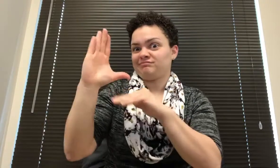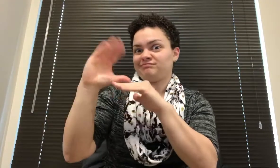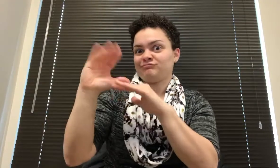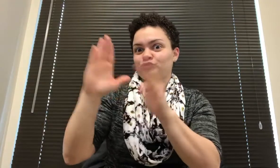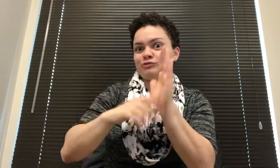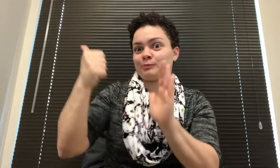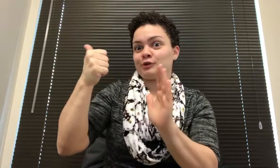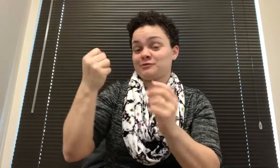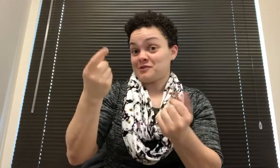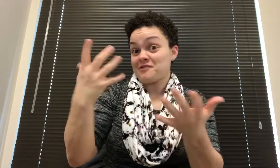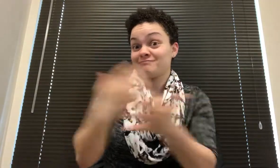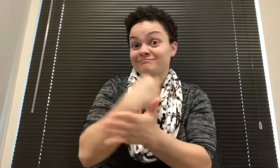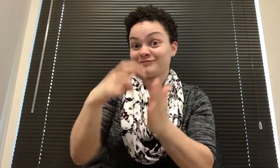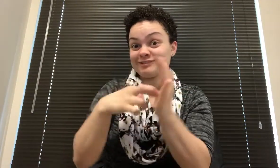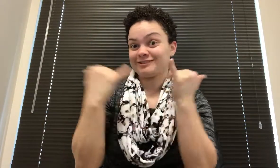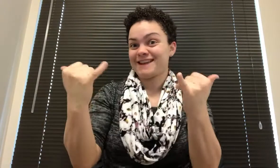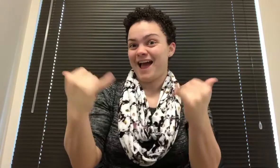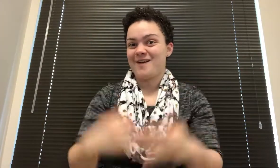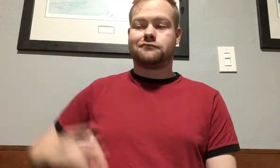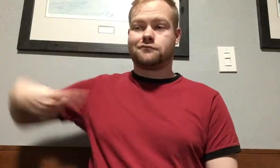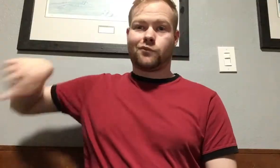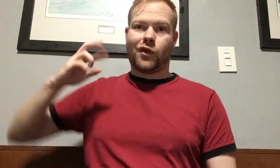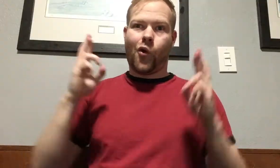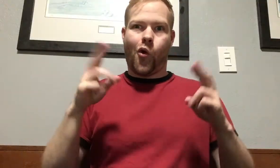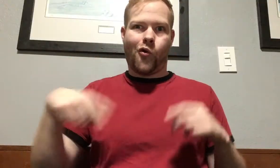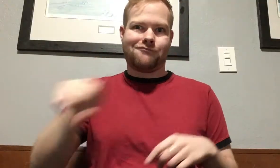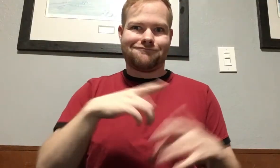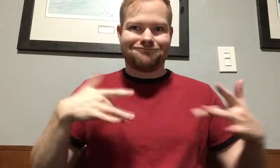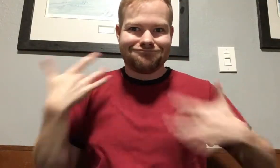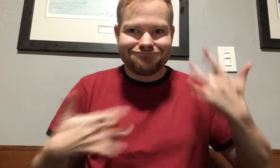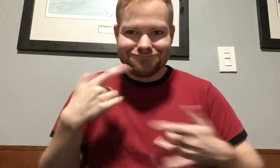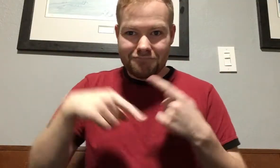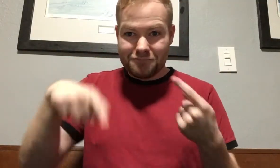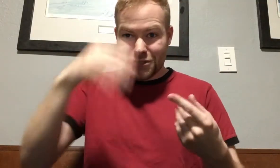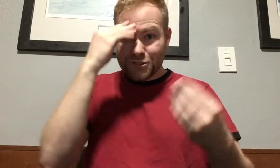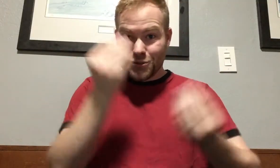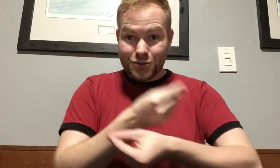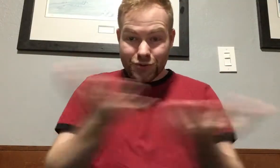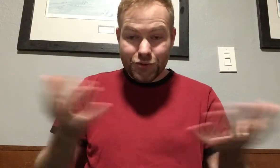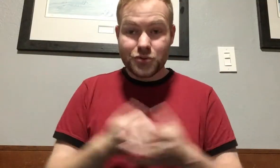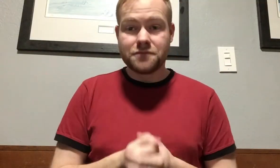Take advantage of the cheaper rate, go ahead and register now! We hope you are excited about this news.